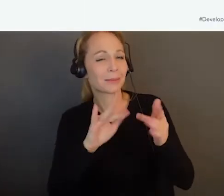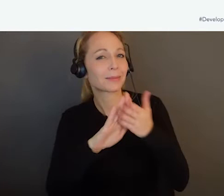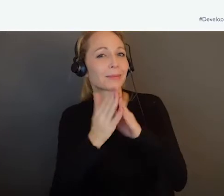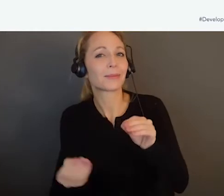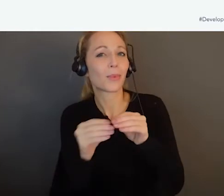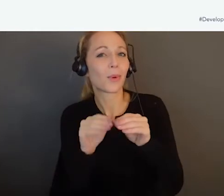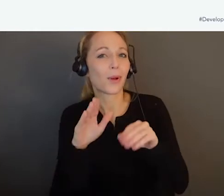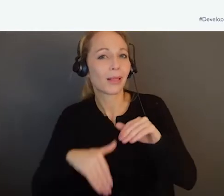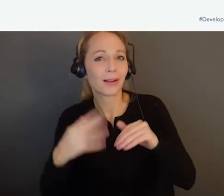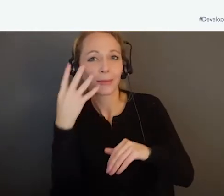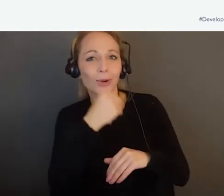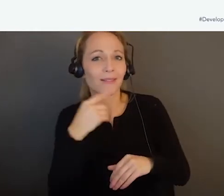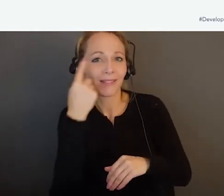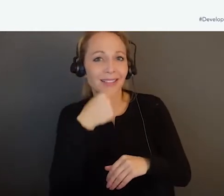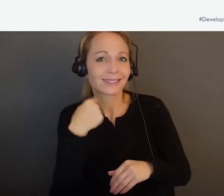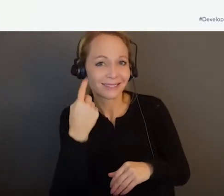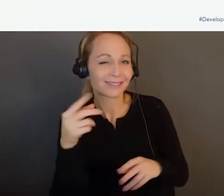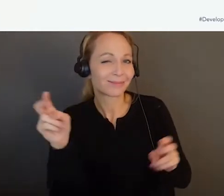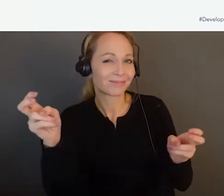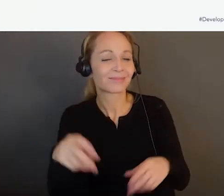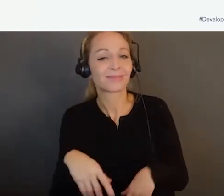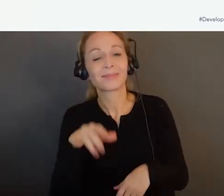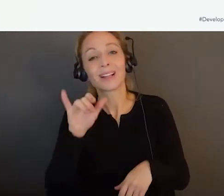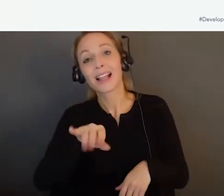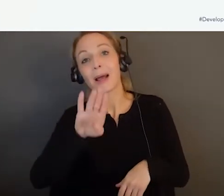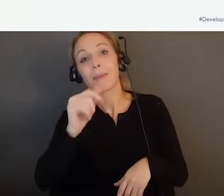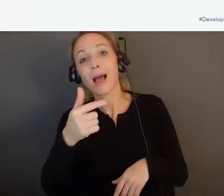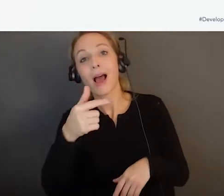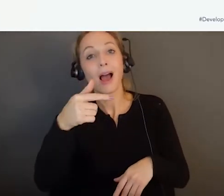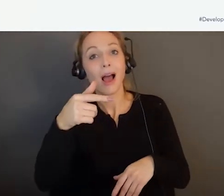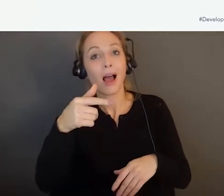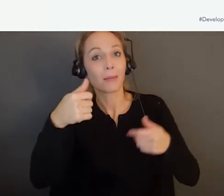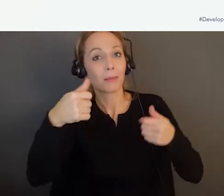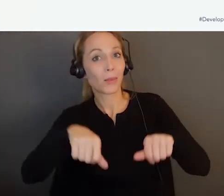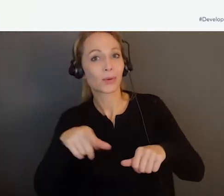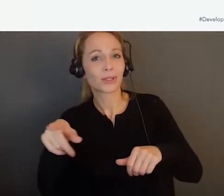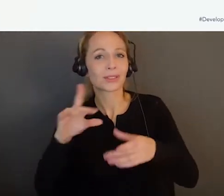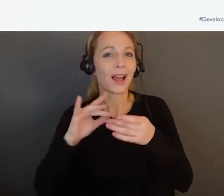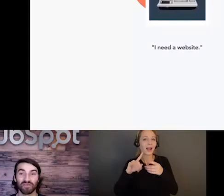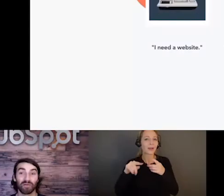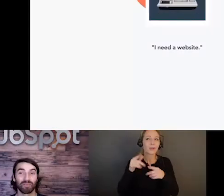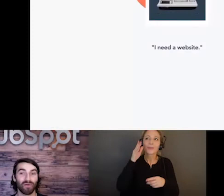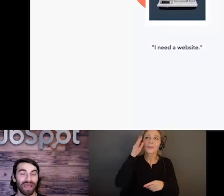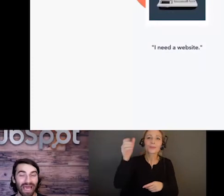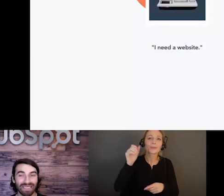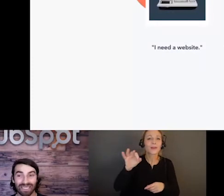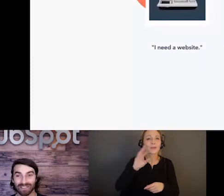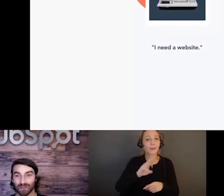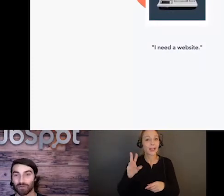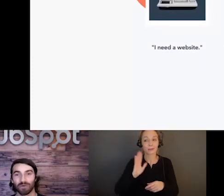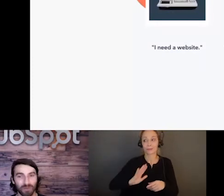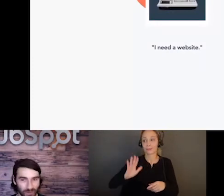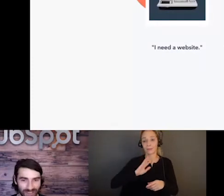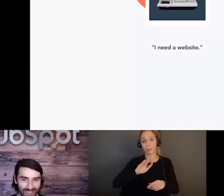IN THIS BLOG POST, ANGELA TALKS ABOUT THE FUTURE OF WEBSITES AND HOW WEBSITES HAVE EVOLVED FROM BRAND ASSETS TO GROWTH TOOLS.